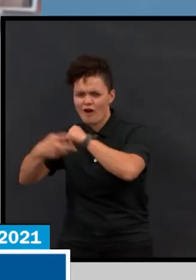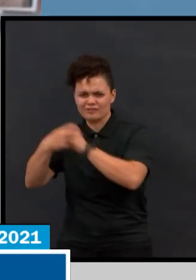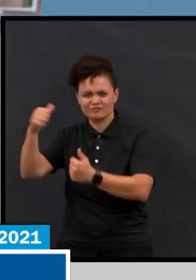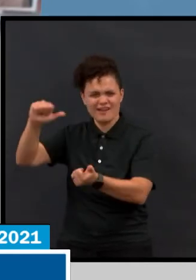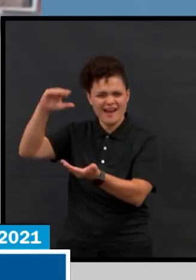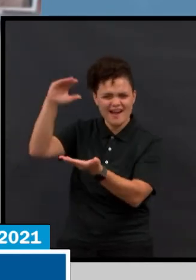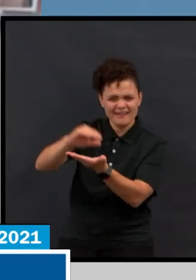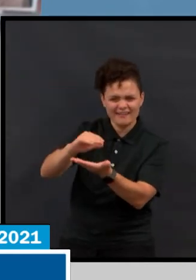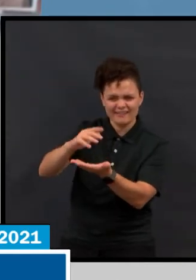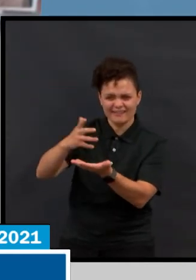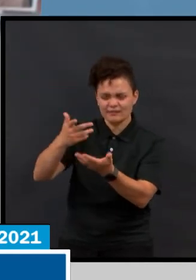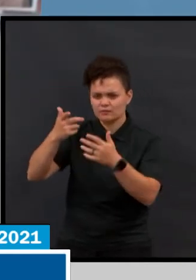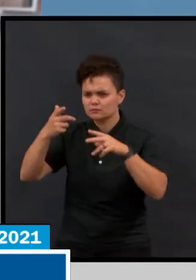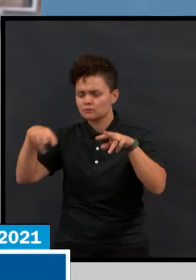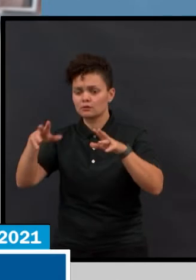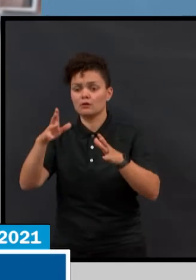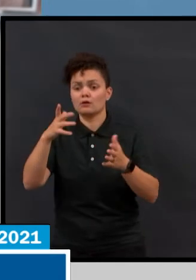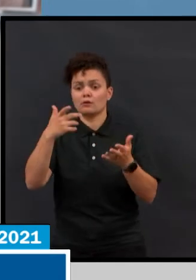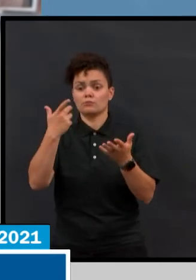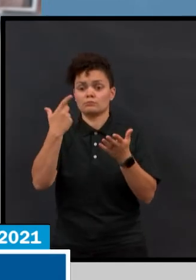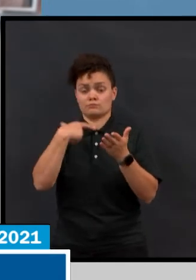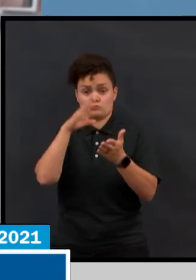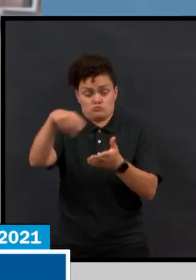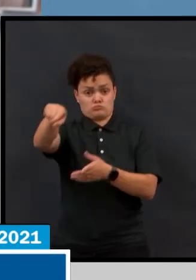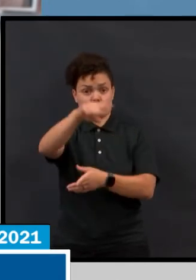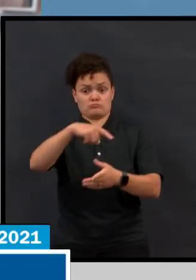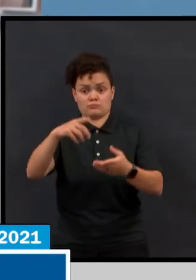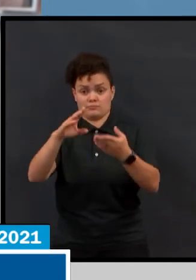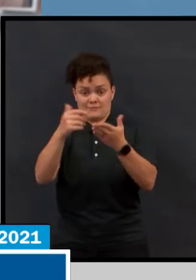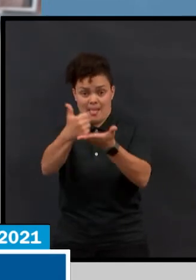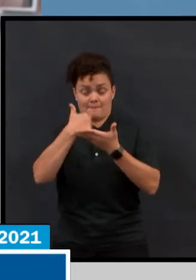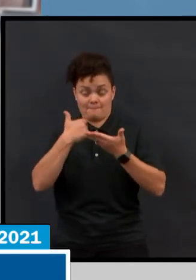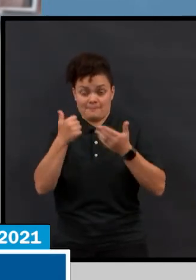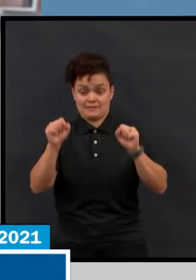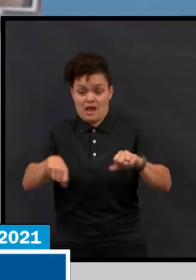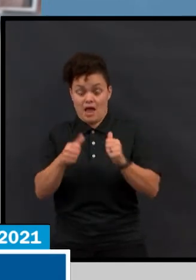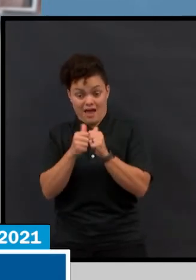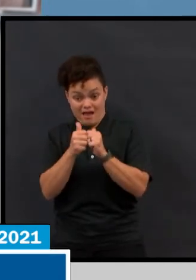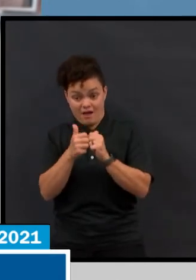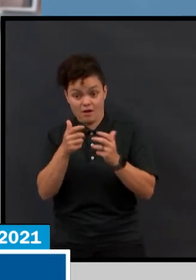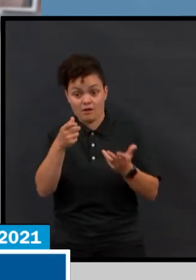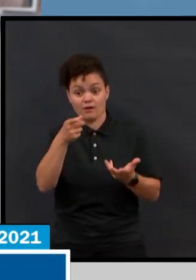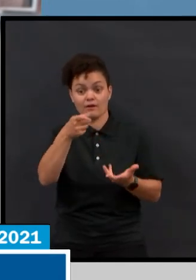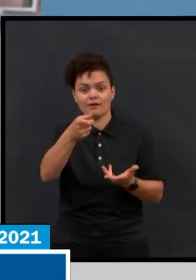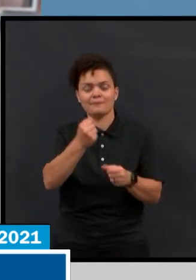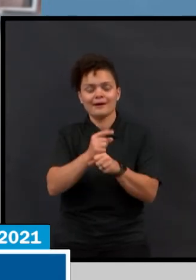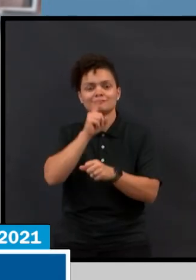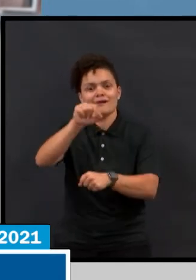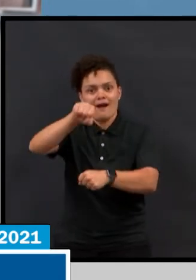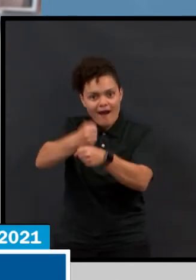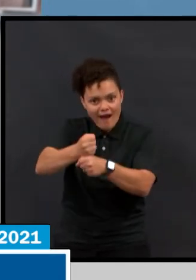help us out with is locking your cars in addition to having your cars locked make sure you put your